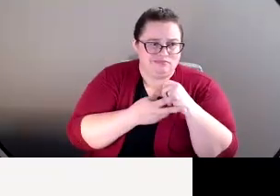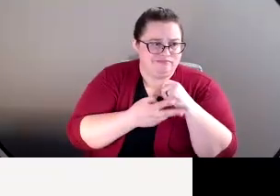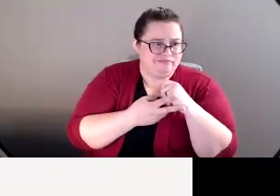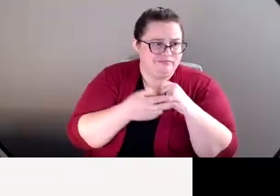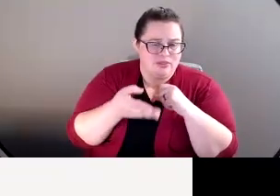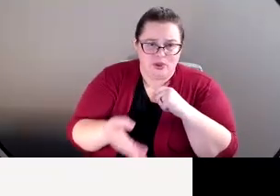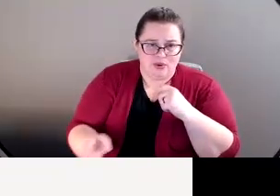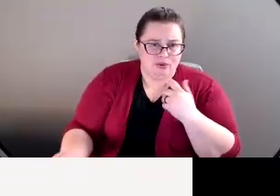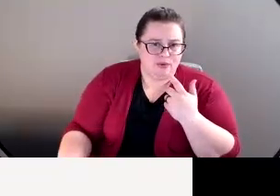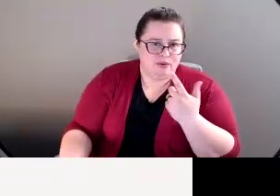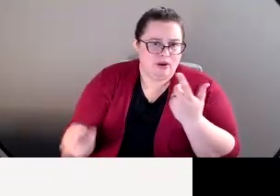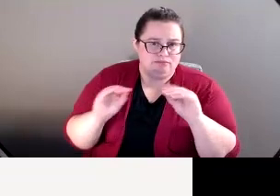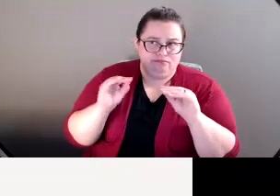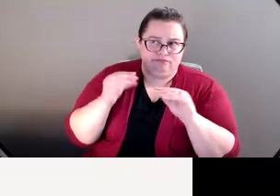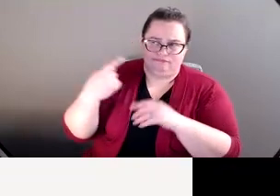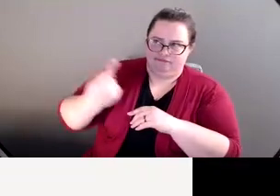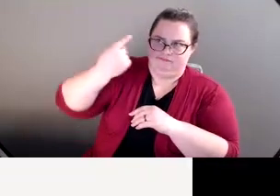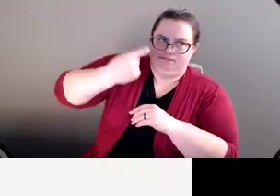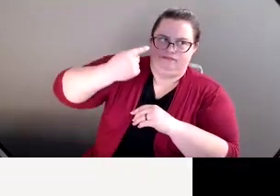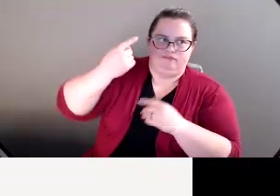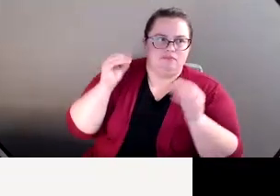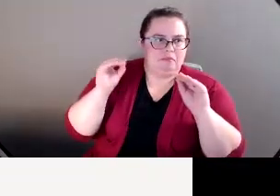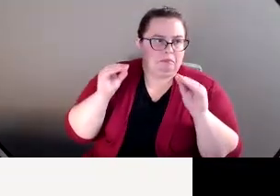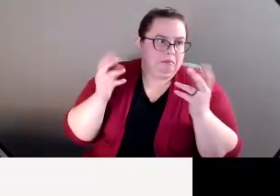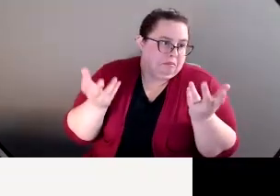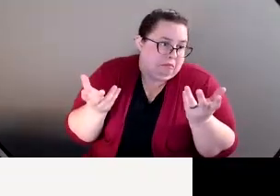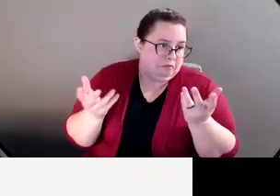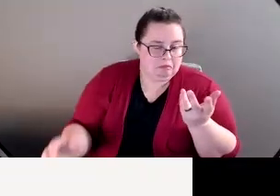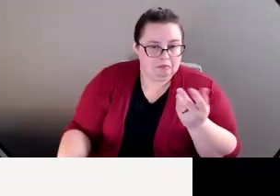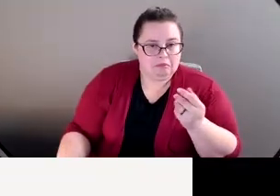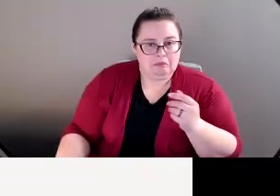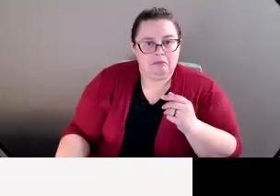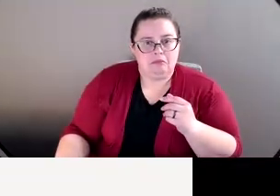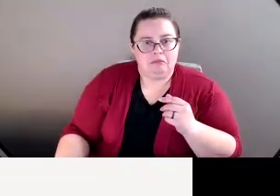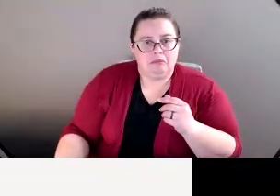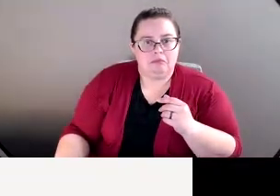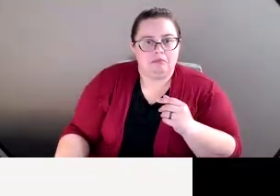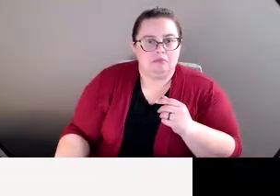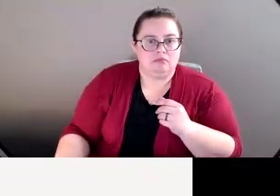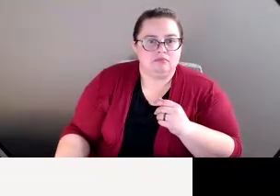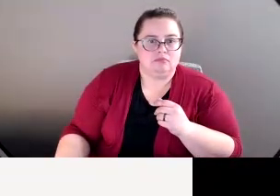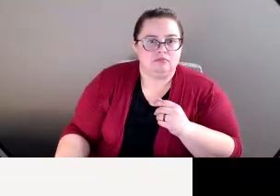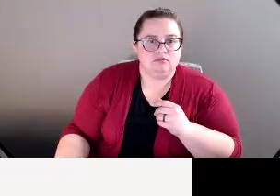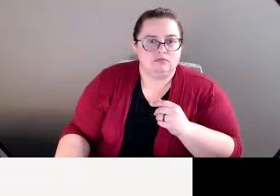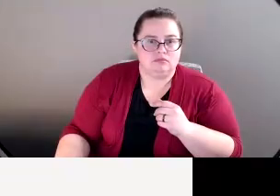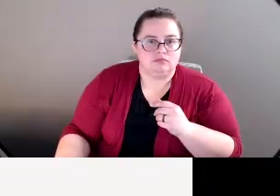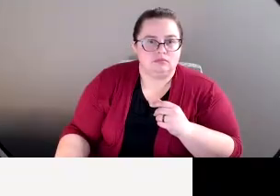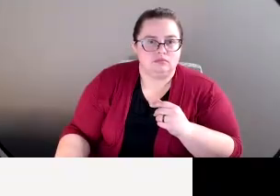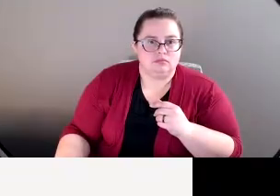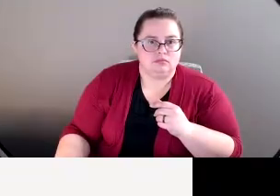And we haven't received anything like, oh, we're over our storage limit or anything like that. So I think we're okay.